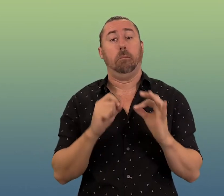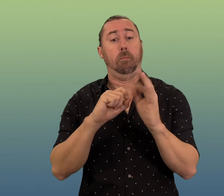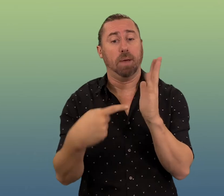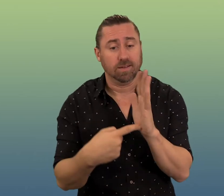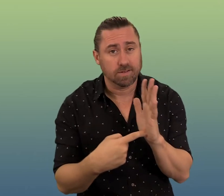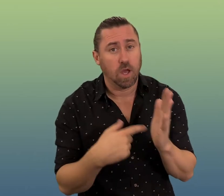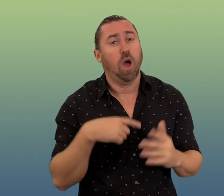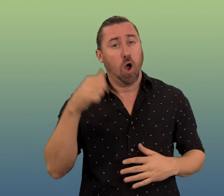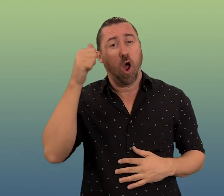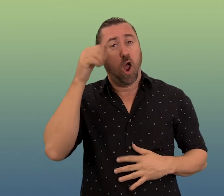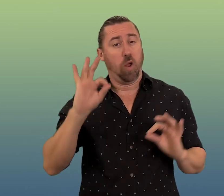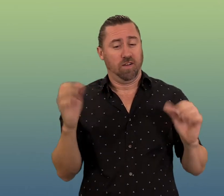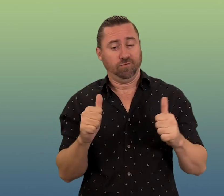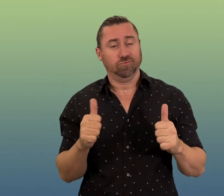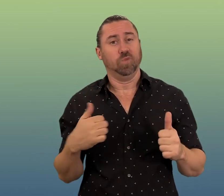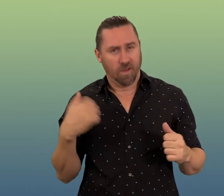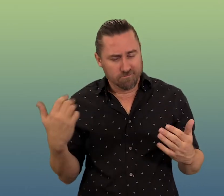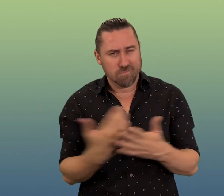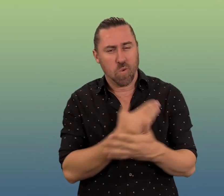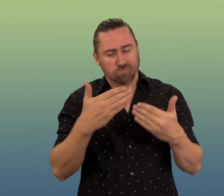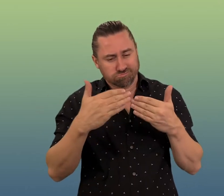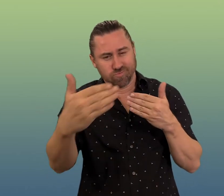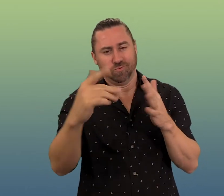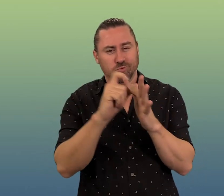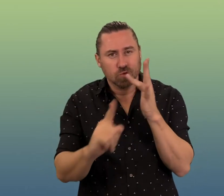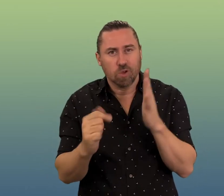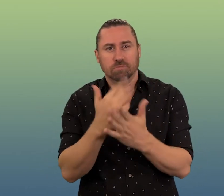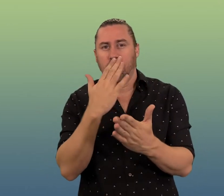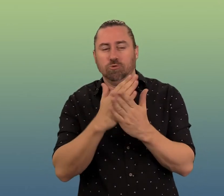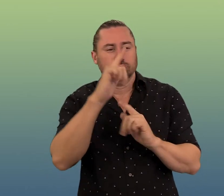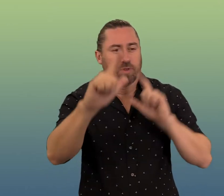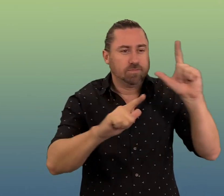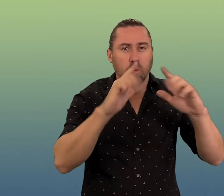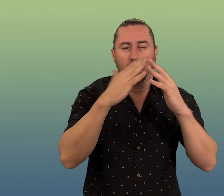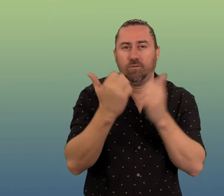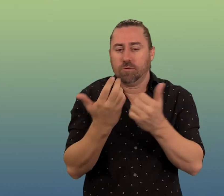However we recognise that more is needed to ensure that transport products,